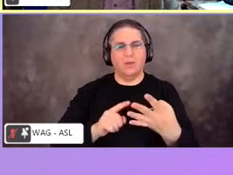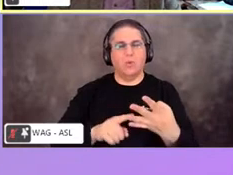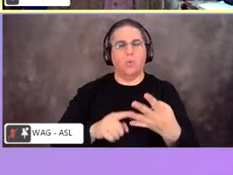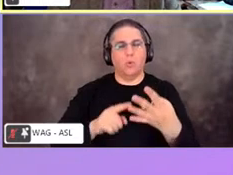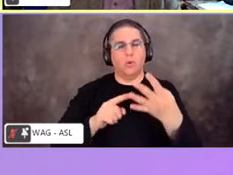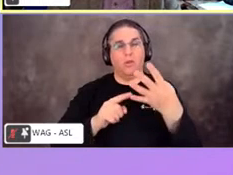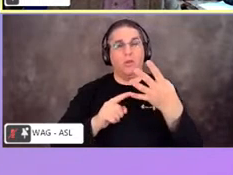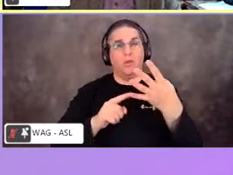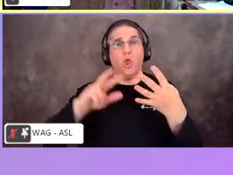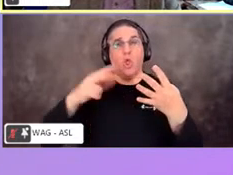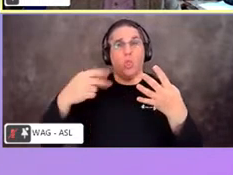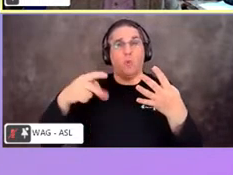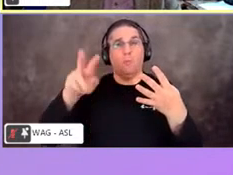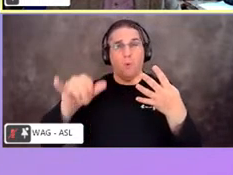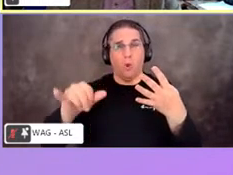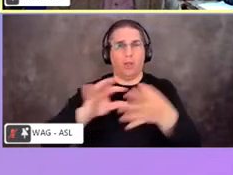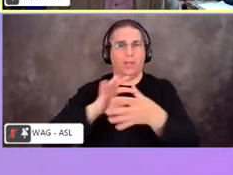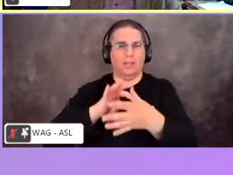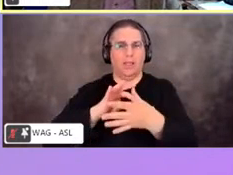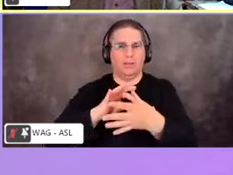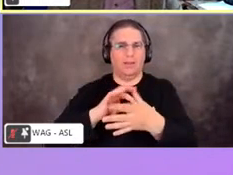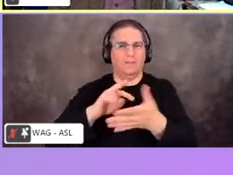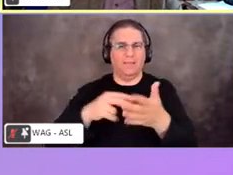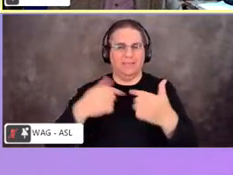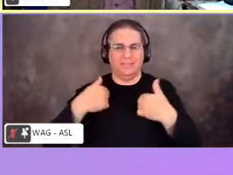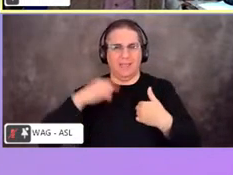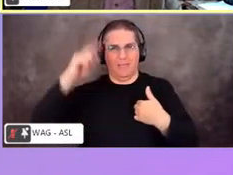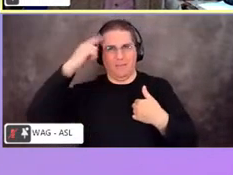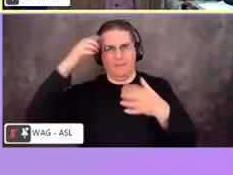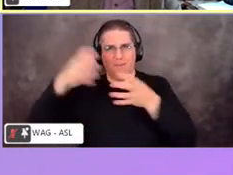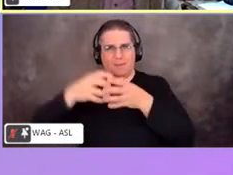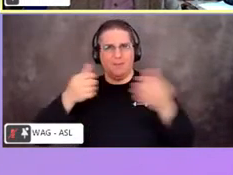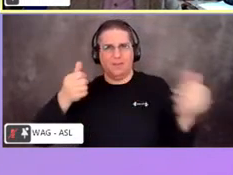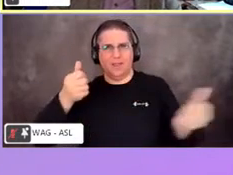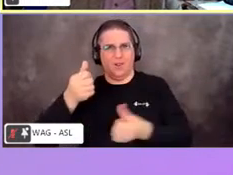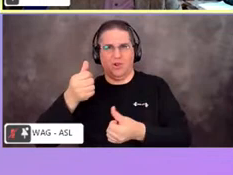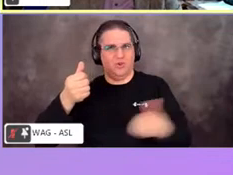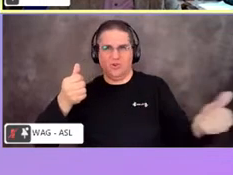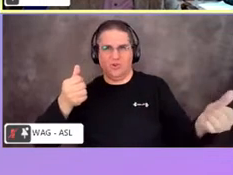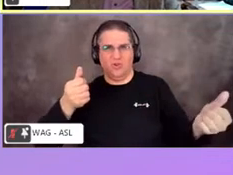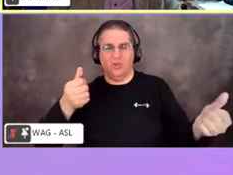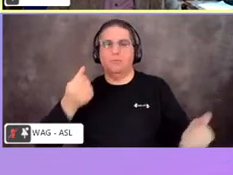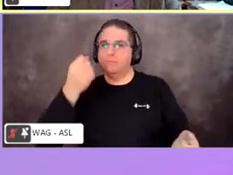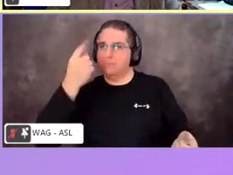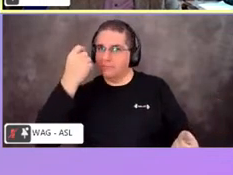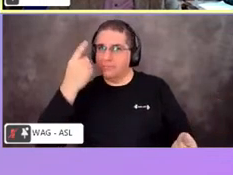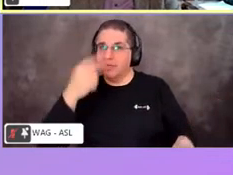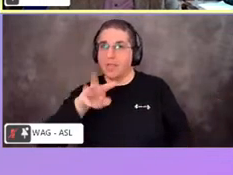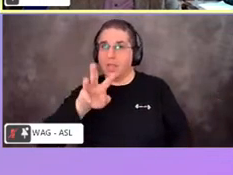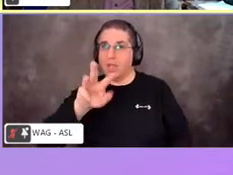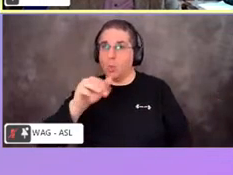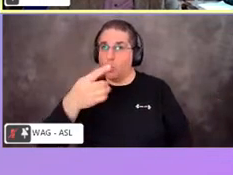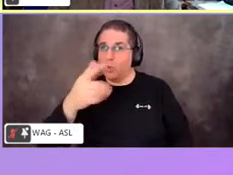there is an exemption for live media. An exemption for content. third party That